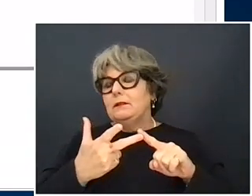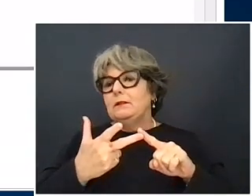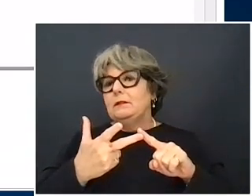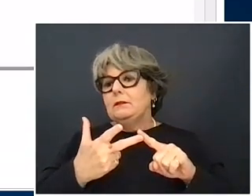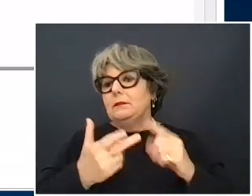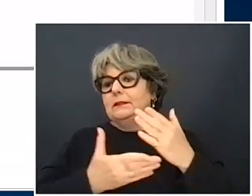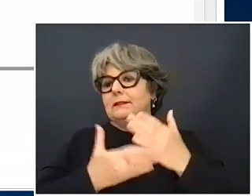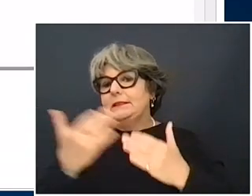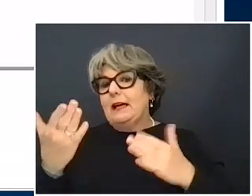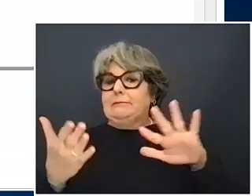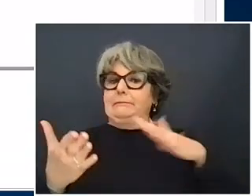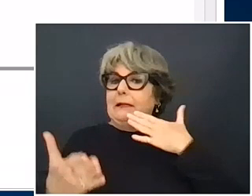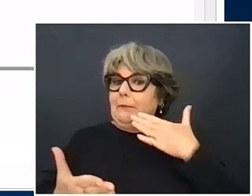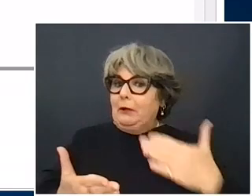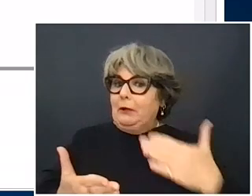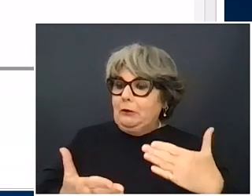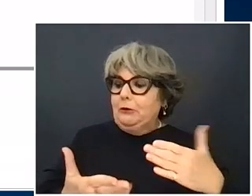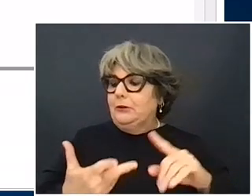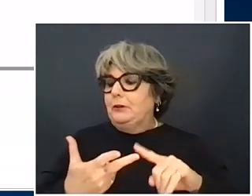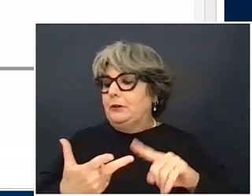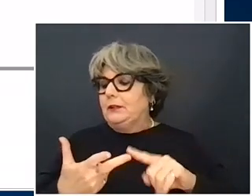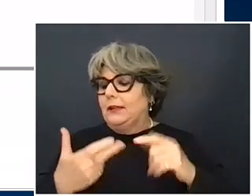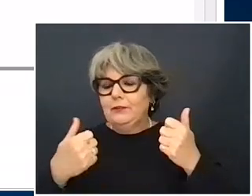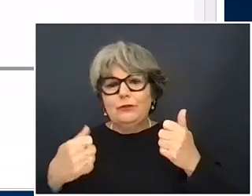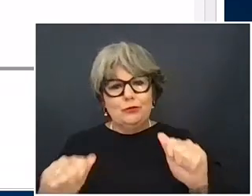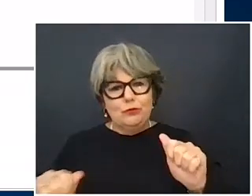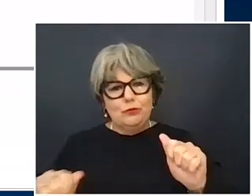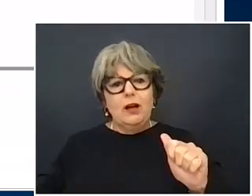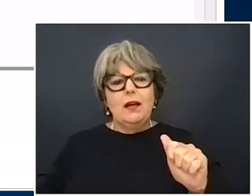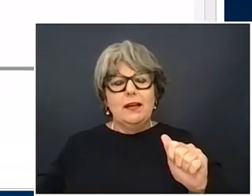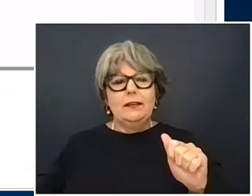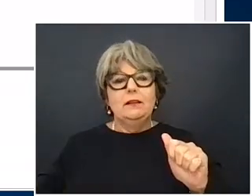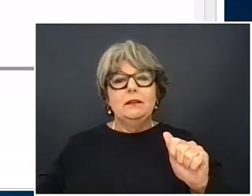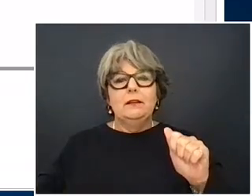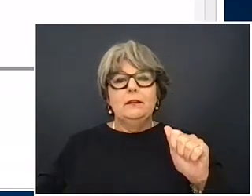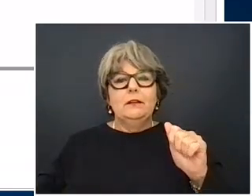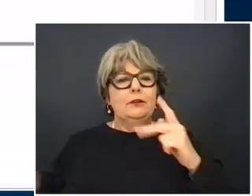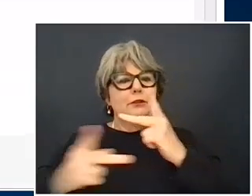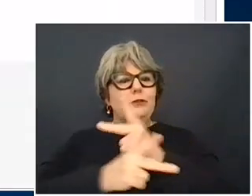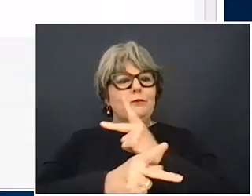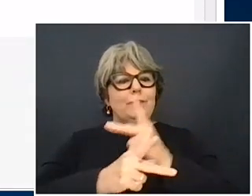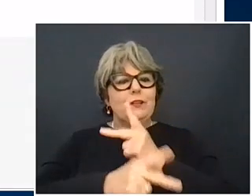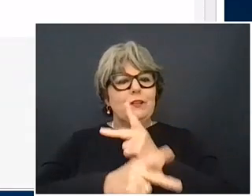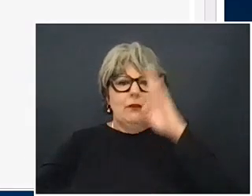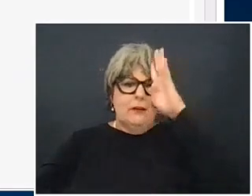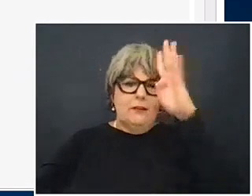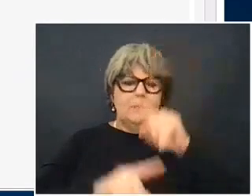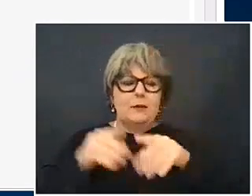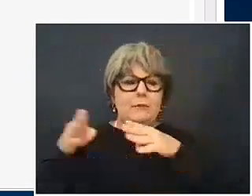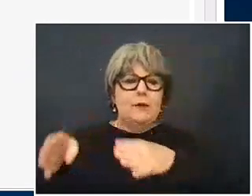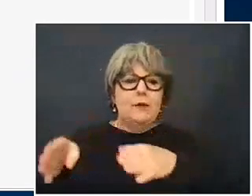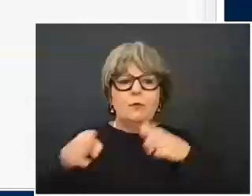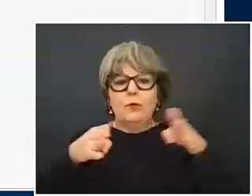and just trying to come up with ways to ensure that they are complete.